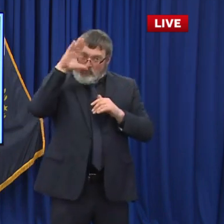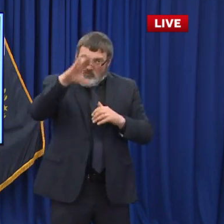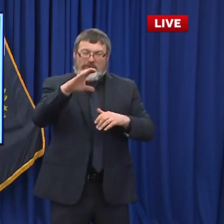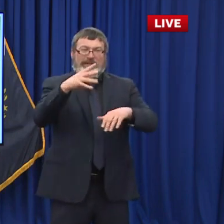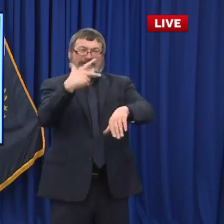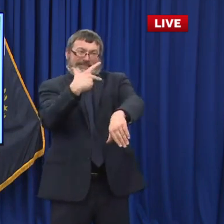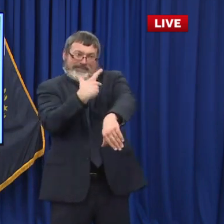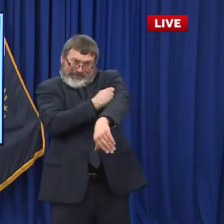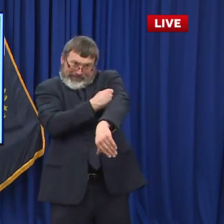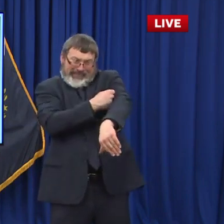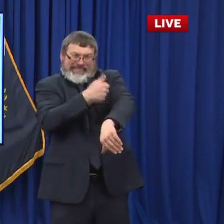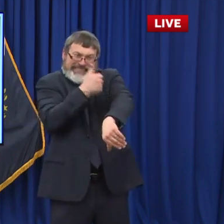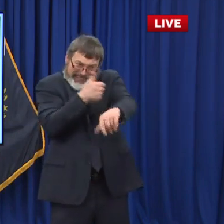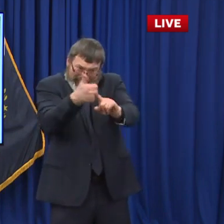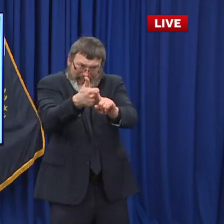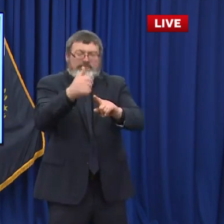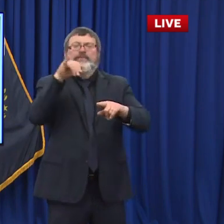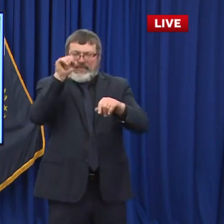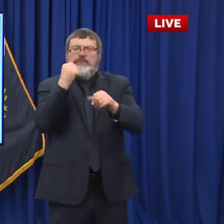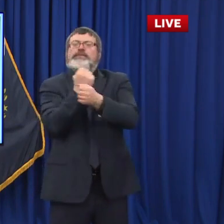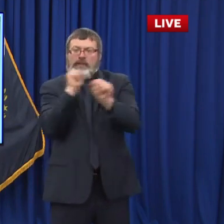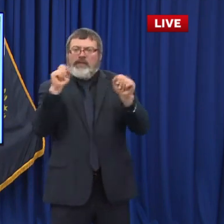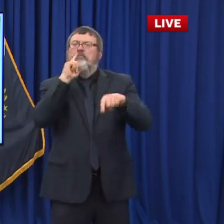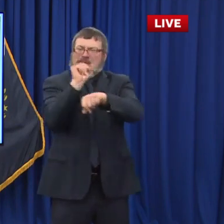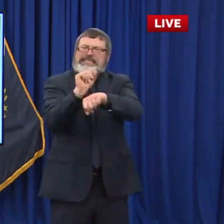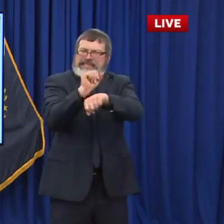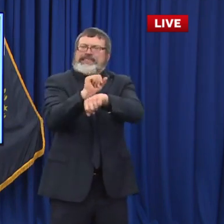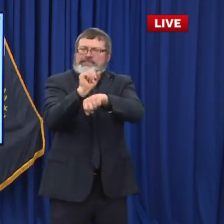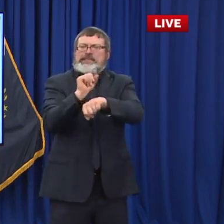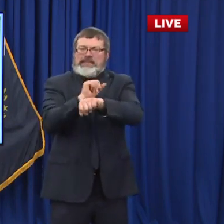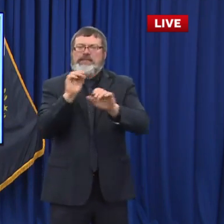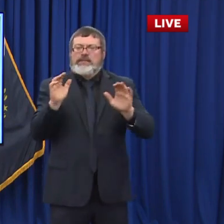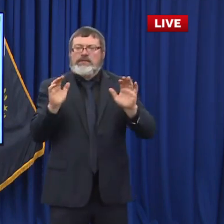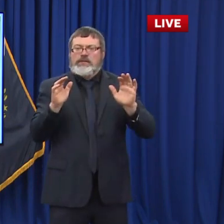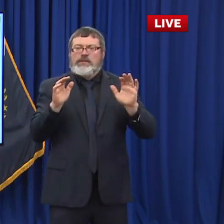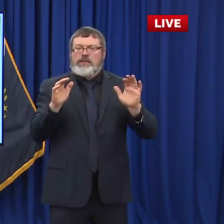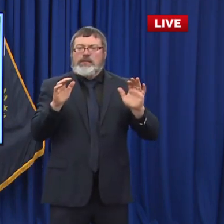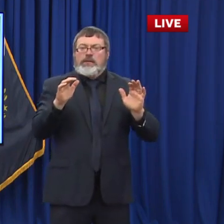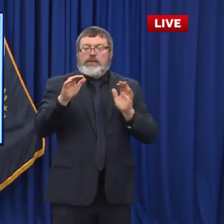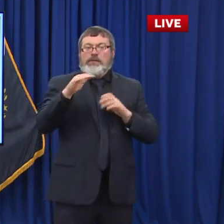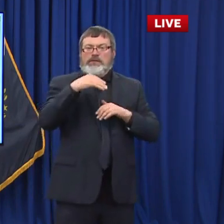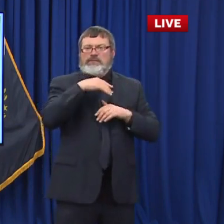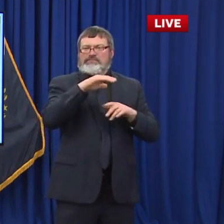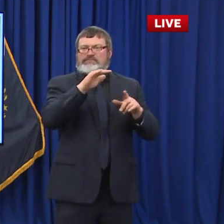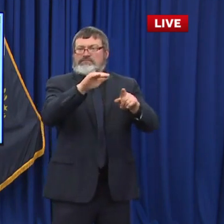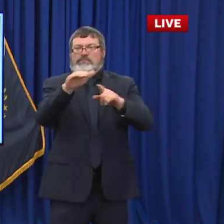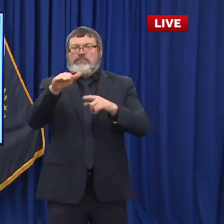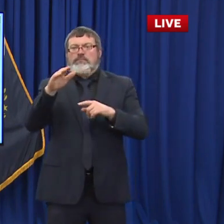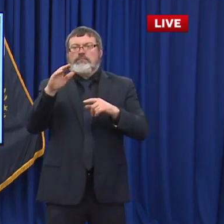WE’RE WORKING ON MESSAGING WHY THE VACCINE IS SAFE AND WHY IT’S GOOD TO TAKE AND A LOT OF ARE MAKING THAT VACCINE.